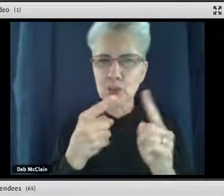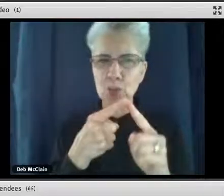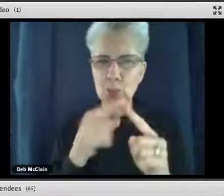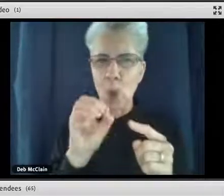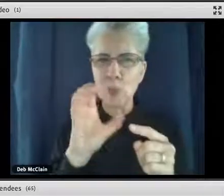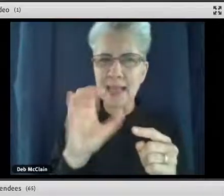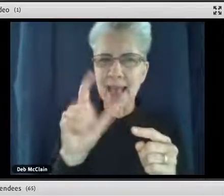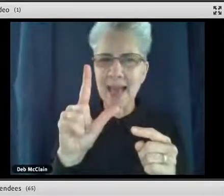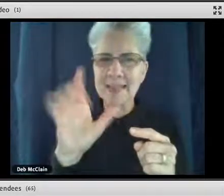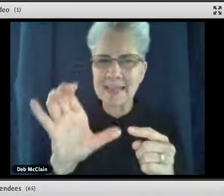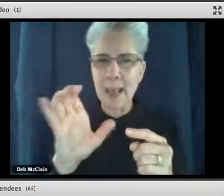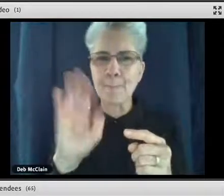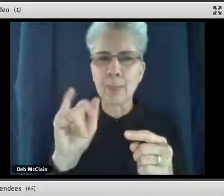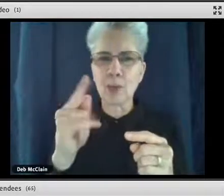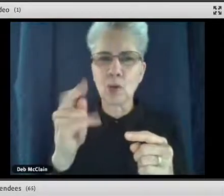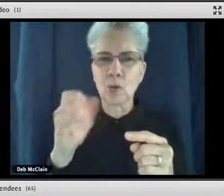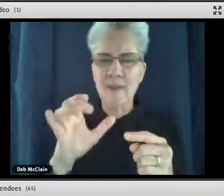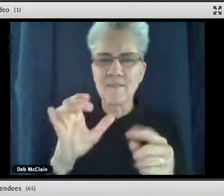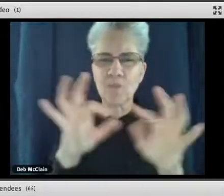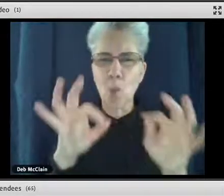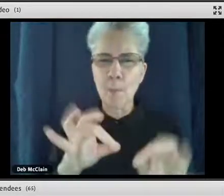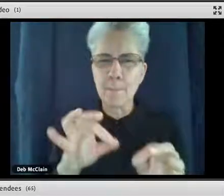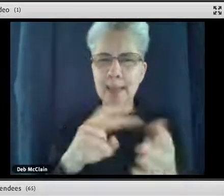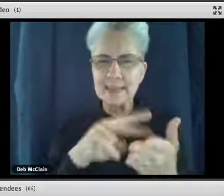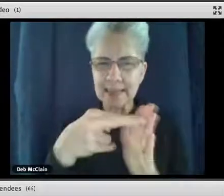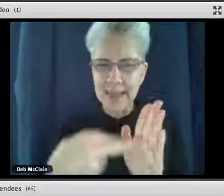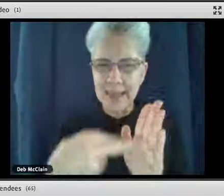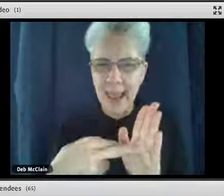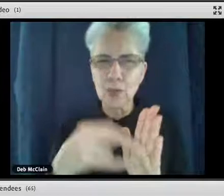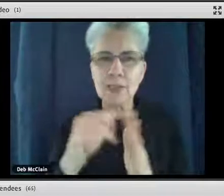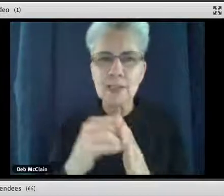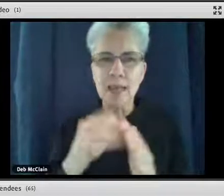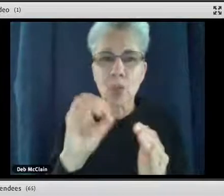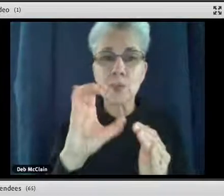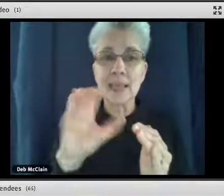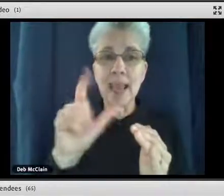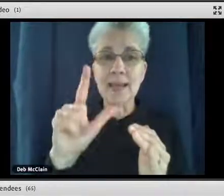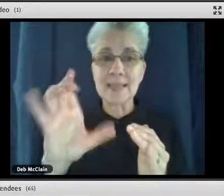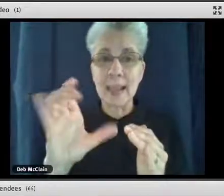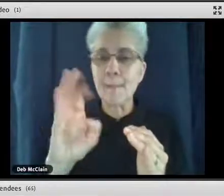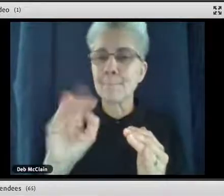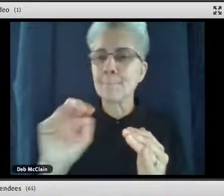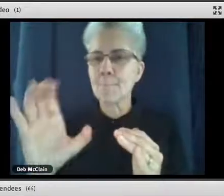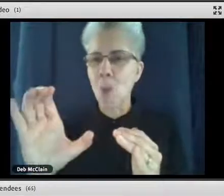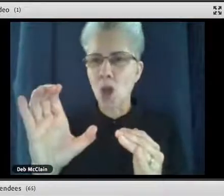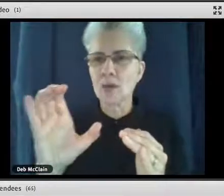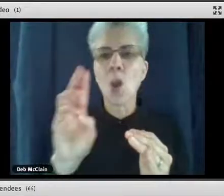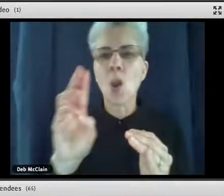to the OCLC Bibliographic Formats and Standards, the OCLC MARC website